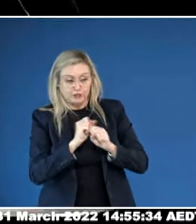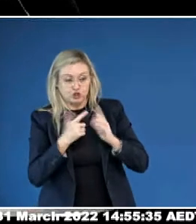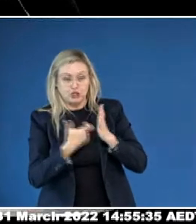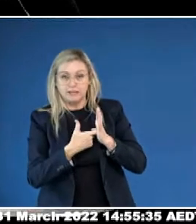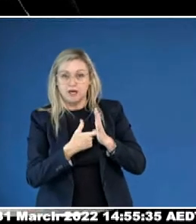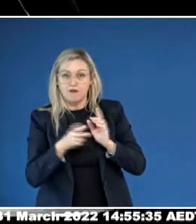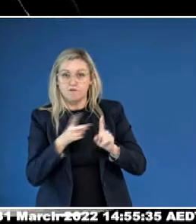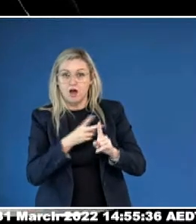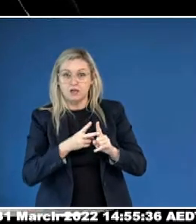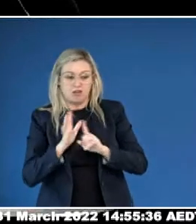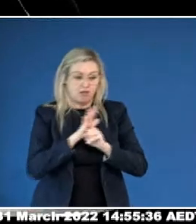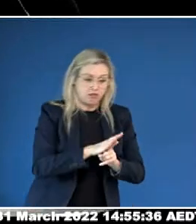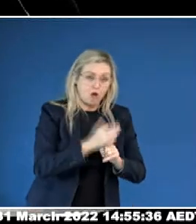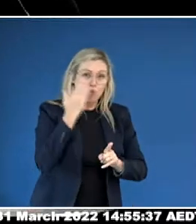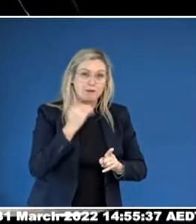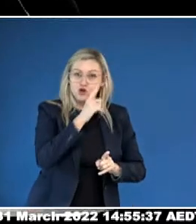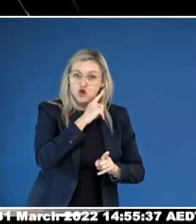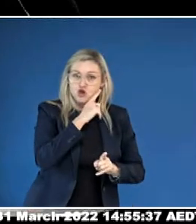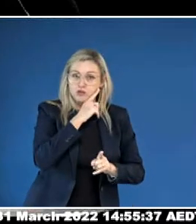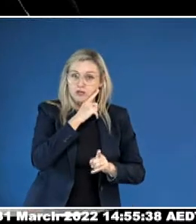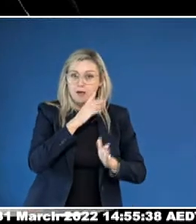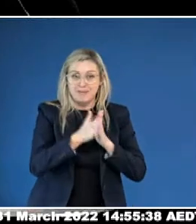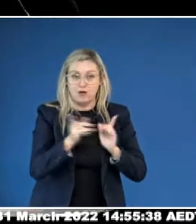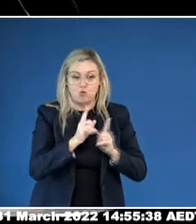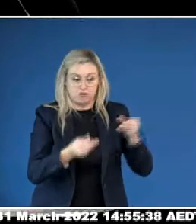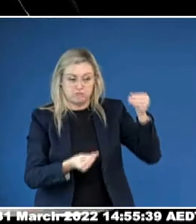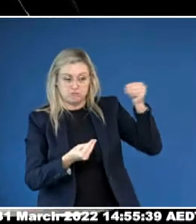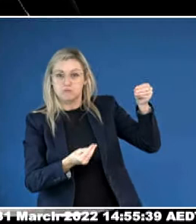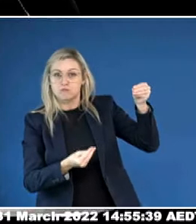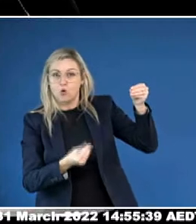It is ridiculous to think that we have eight different definitions and what constitutes a